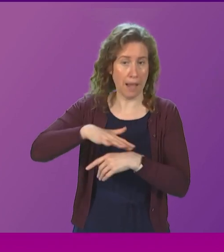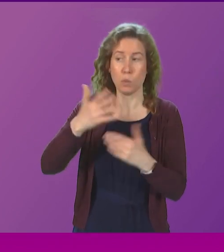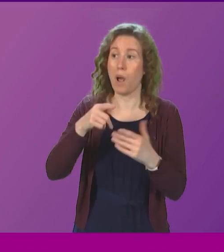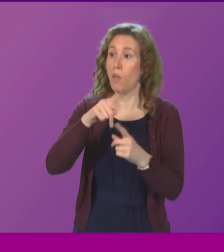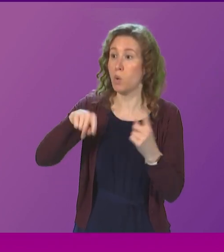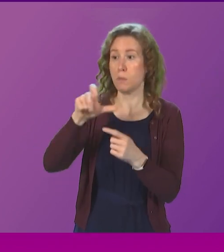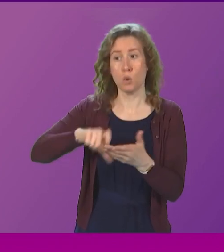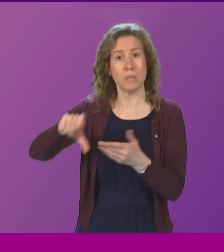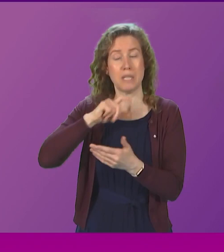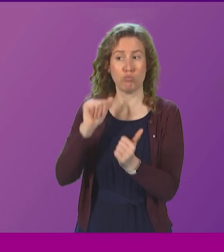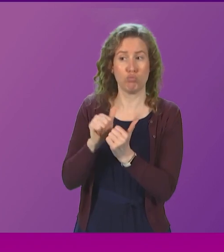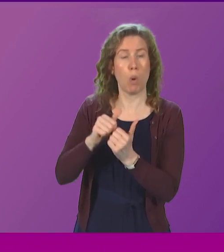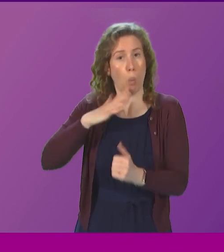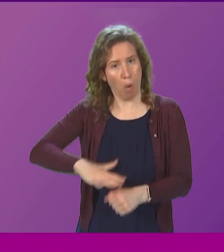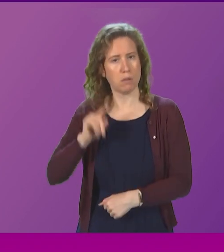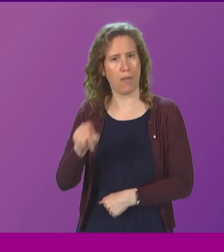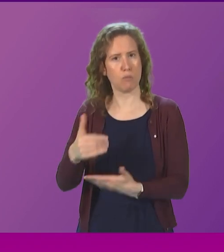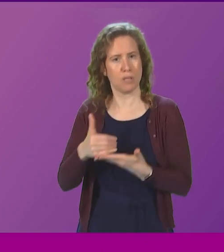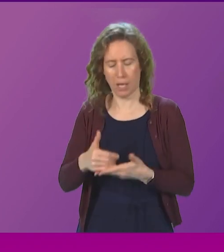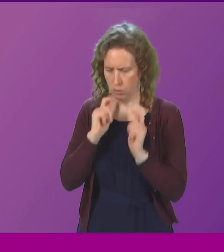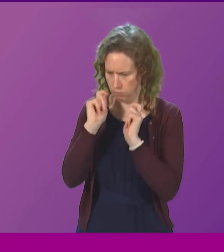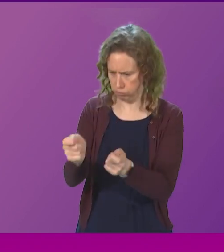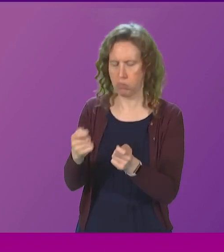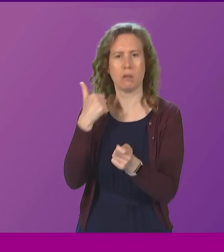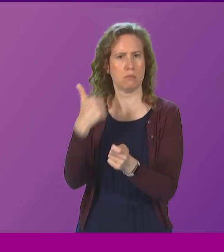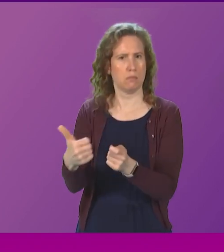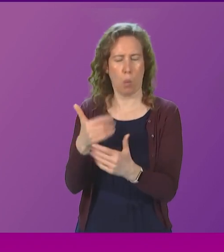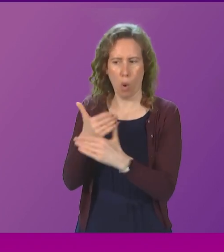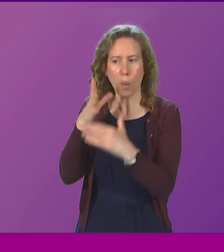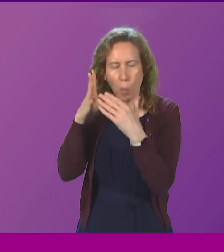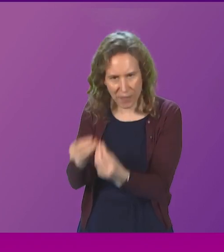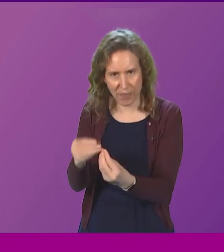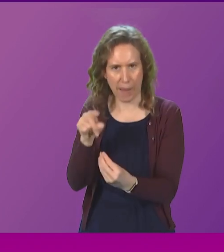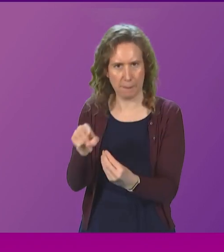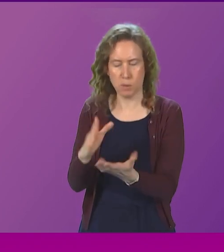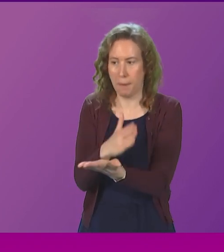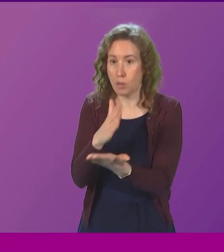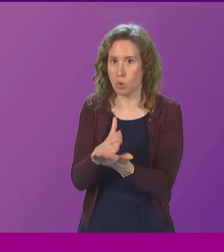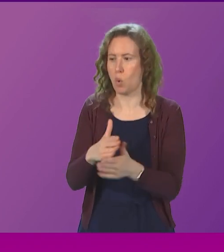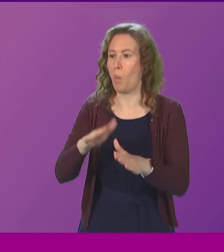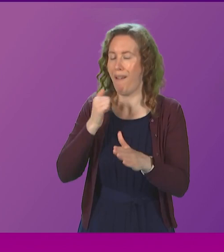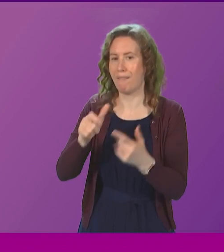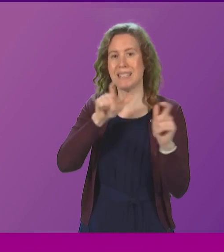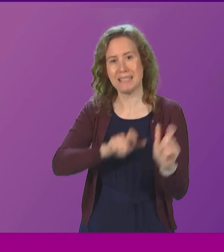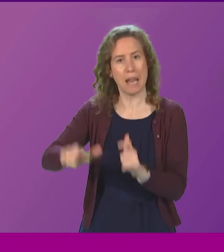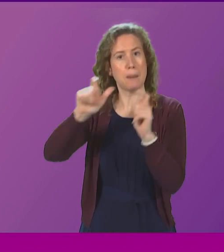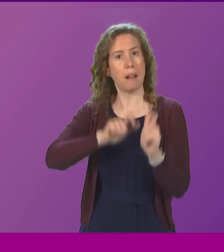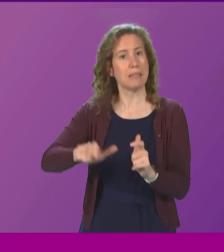protection in their marine environment to ensure marine sustainability for the future.